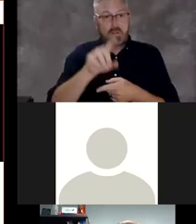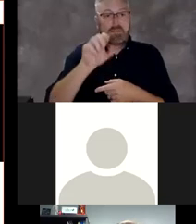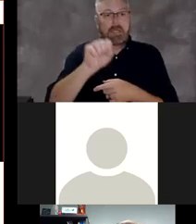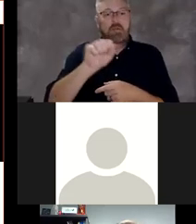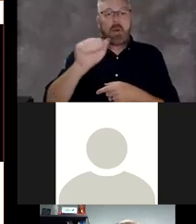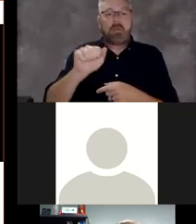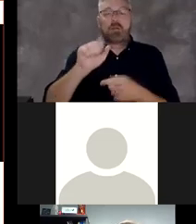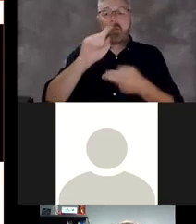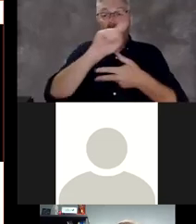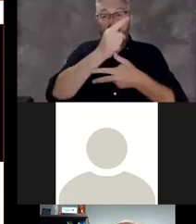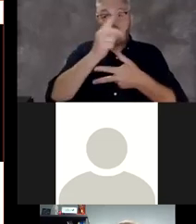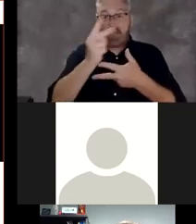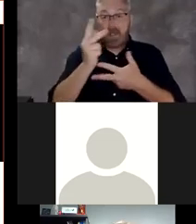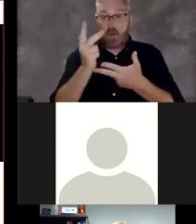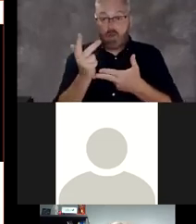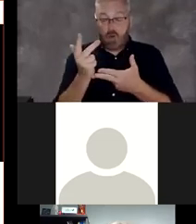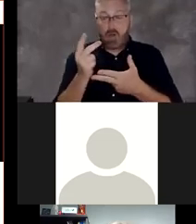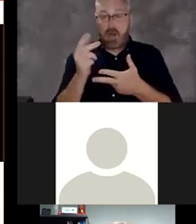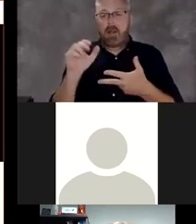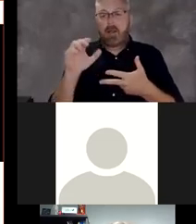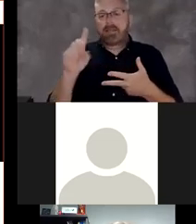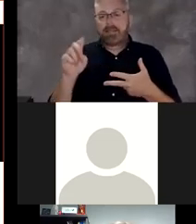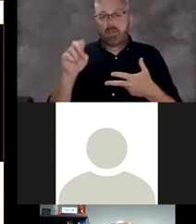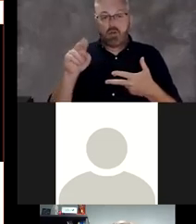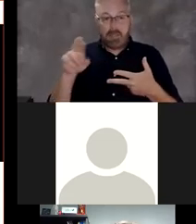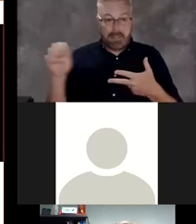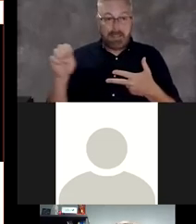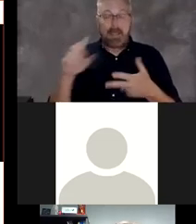SECOND OR THIRD WHEN THAT'S COMMITTED AGAINST A MINOR,